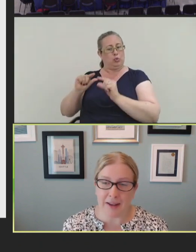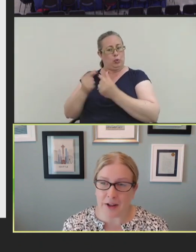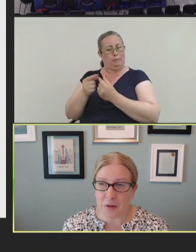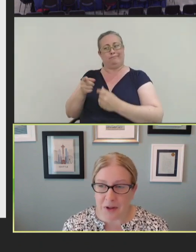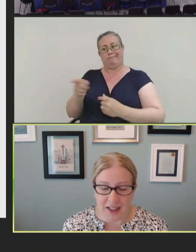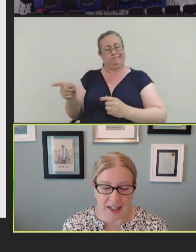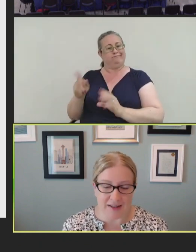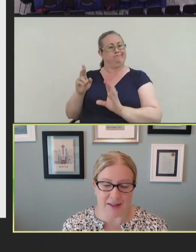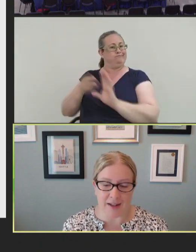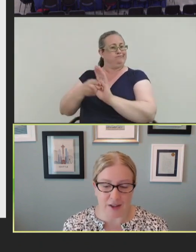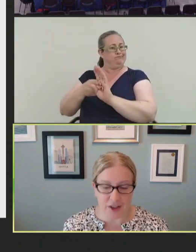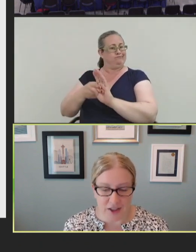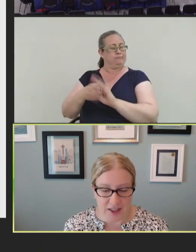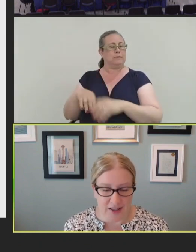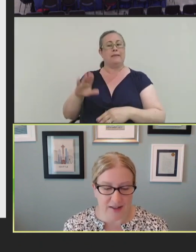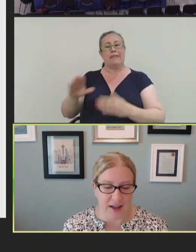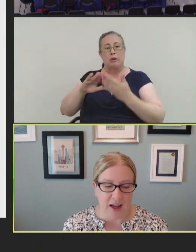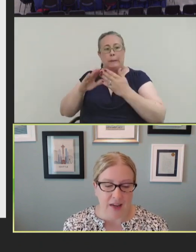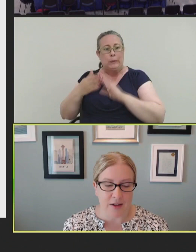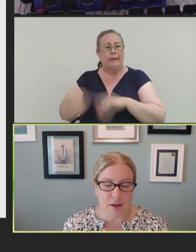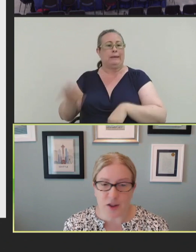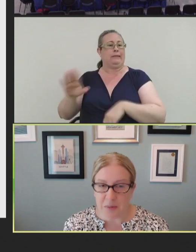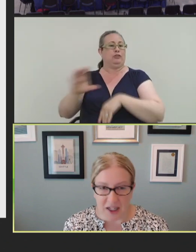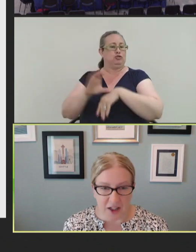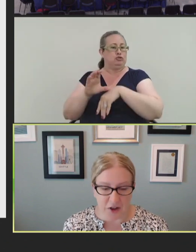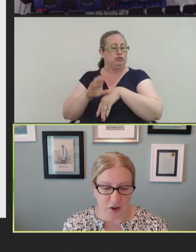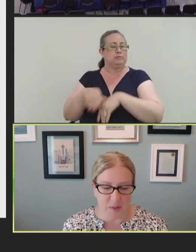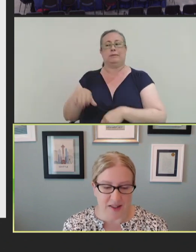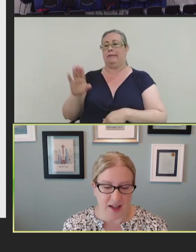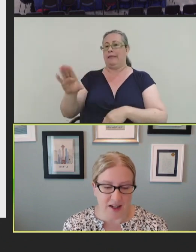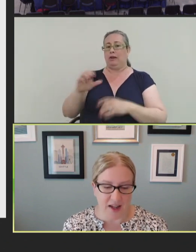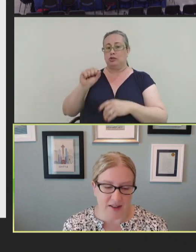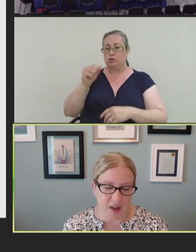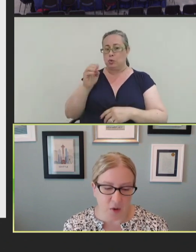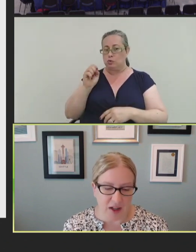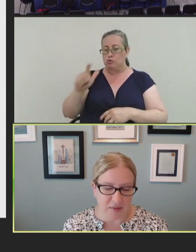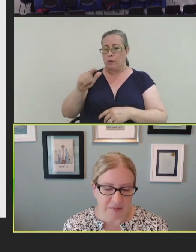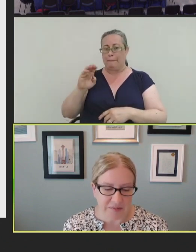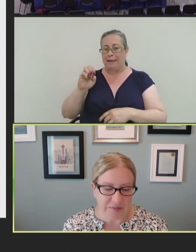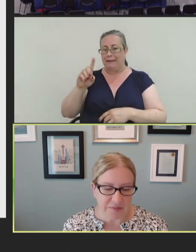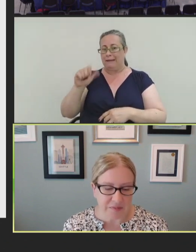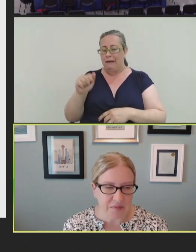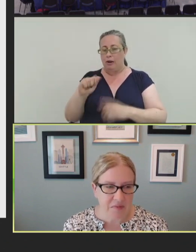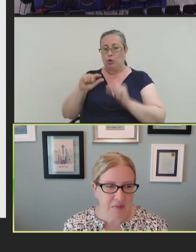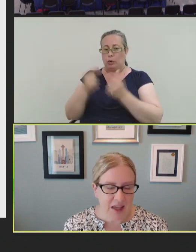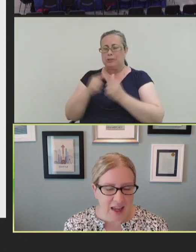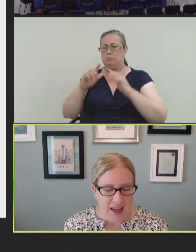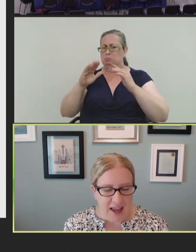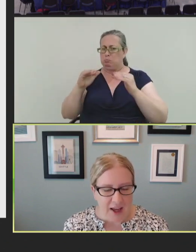their communities, their churches, their social media groups, and so on.